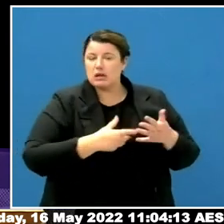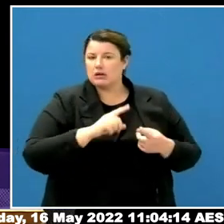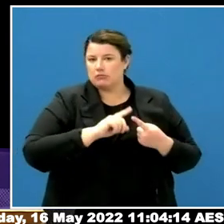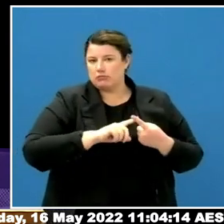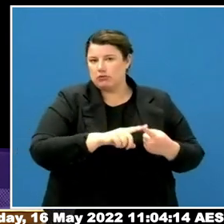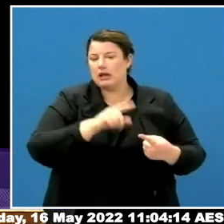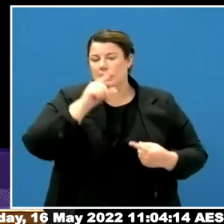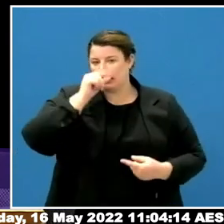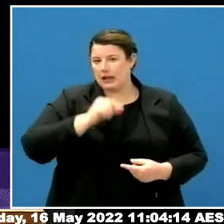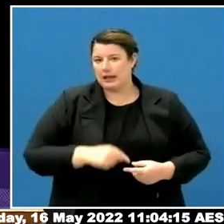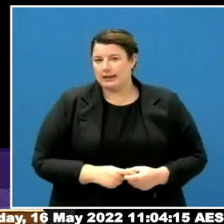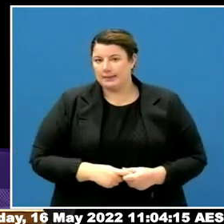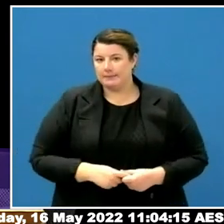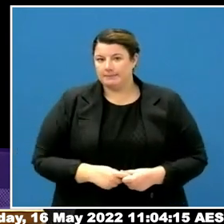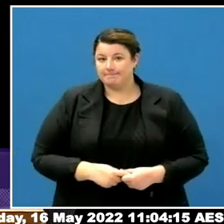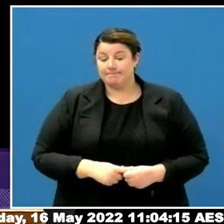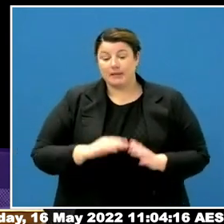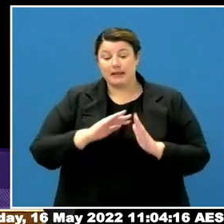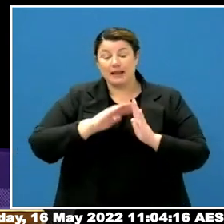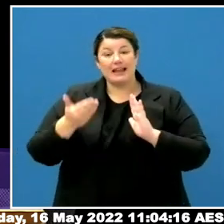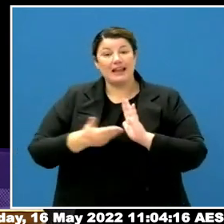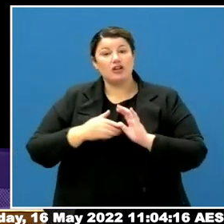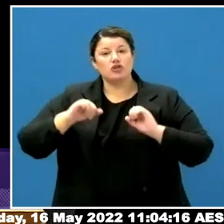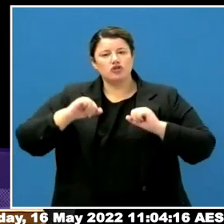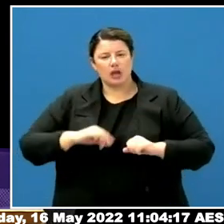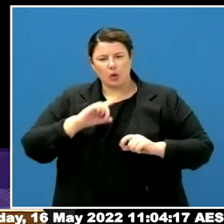Chair, you will make directions at the conclusion of the hearing as to how you wish